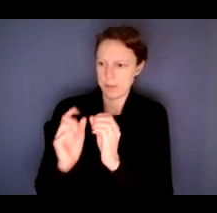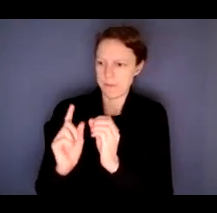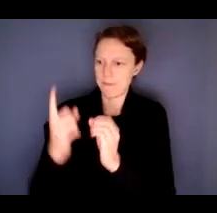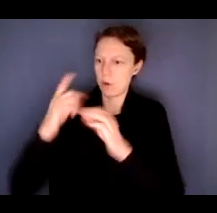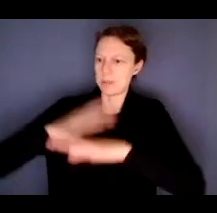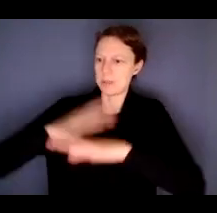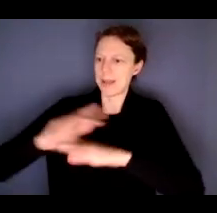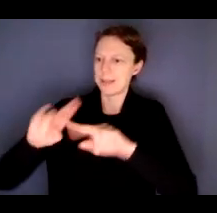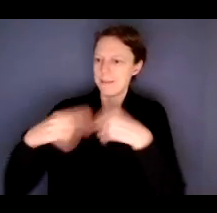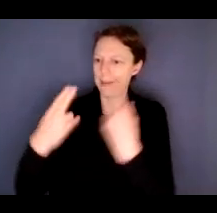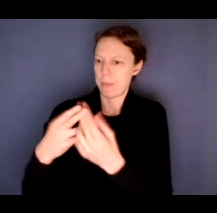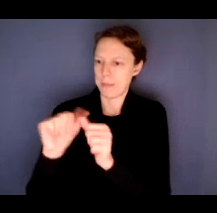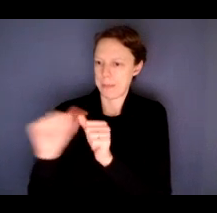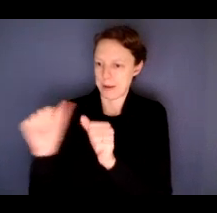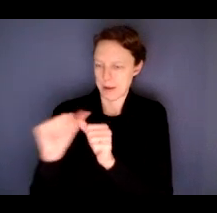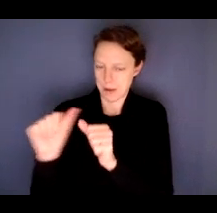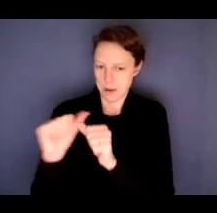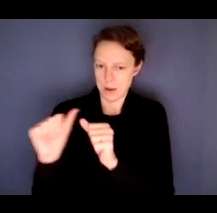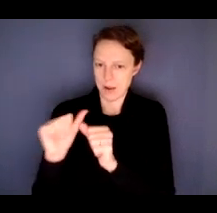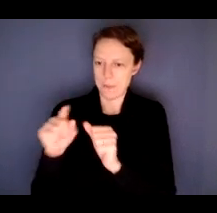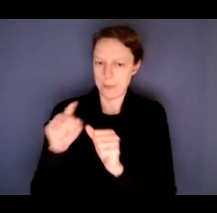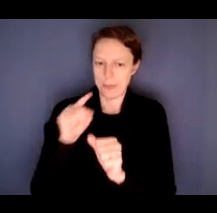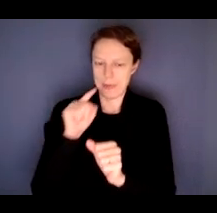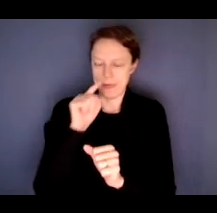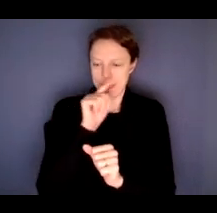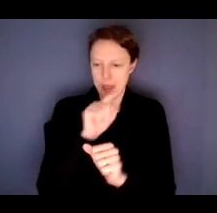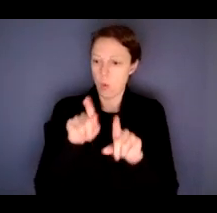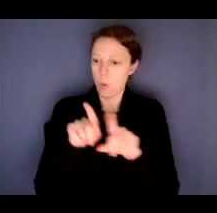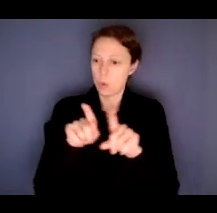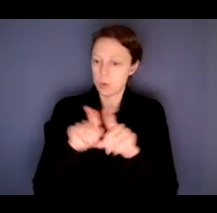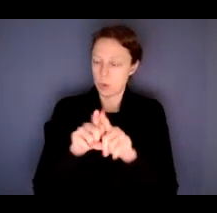and they ensure that children and families are of Aboriginal and Torres Strait